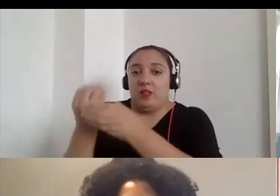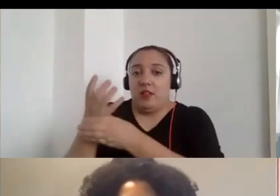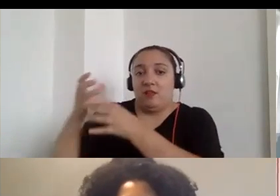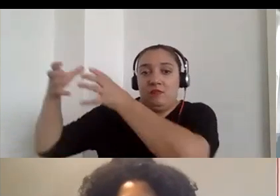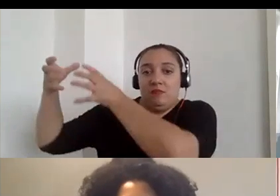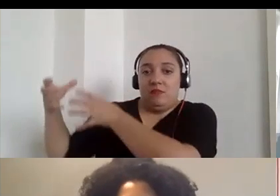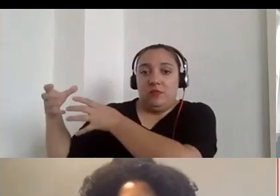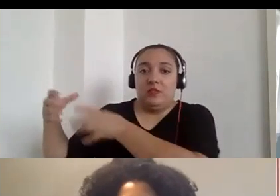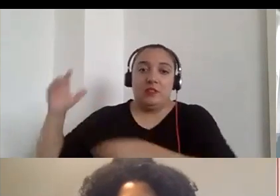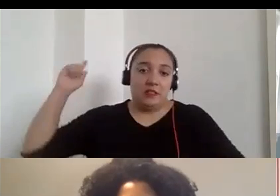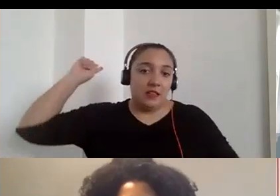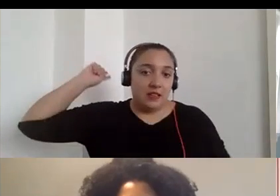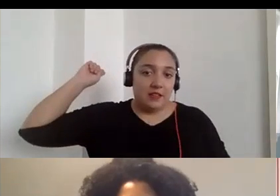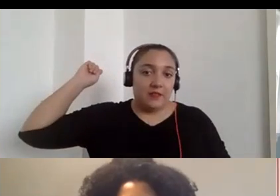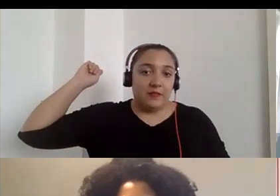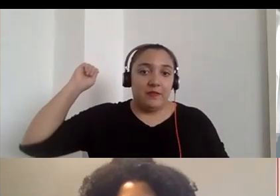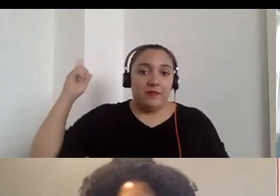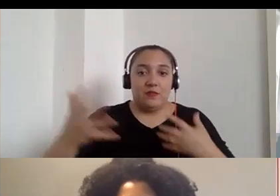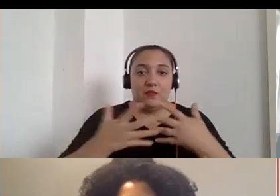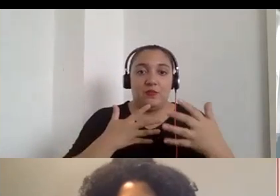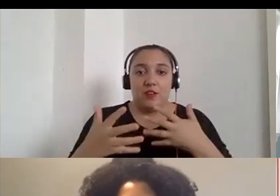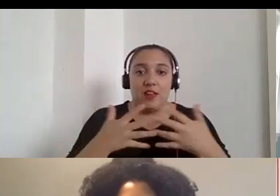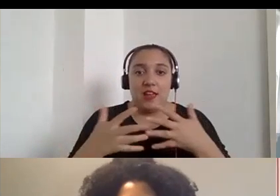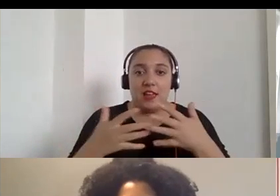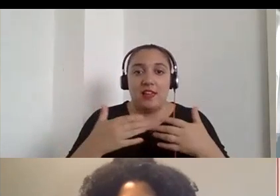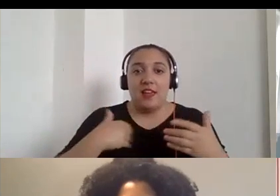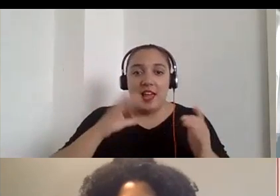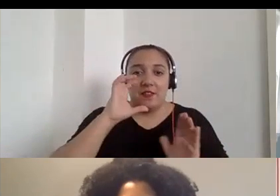wall behind me with a picture that kind of resembles me in a sad way.